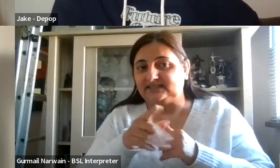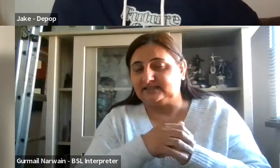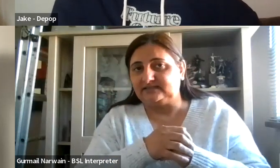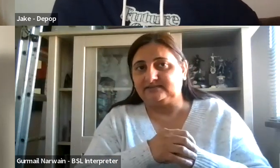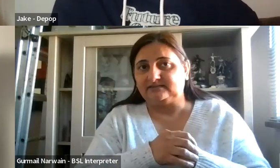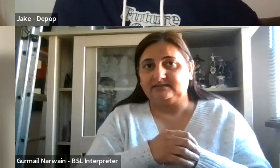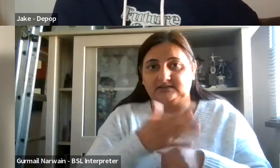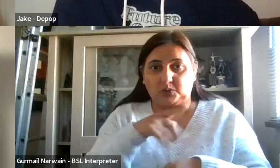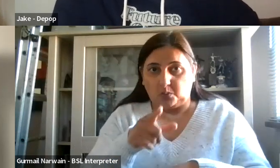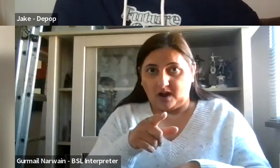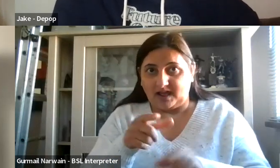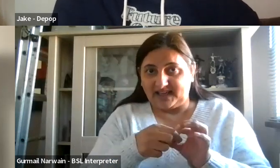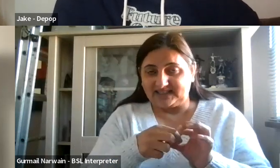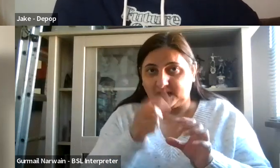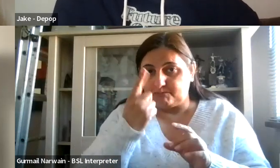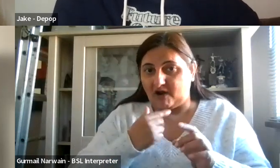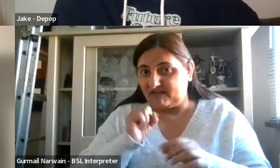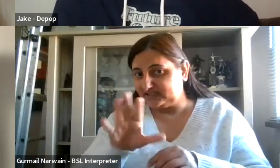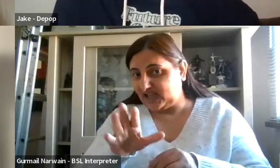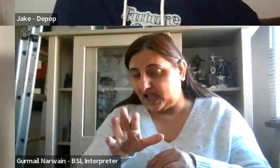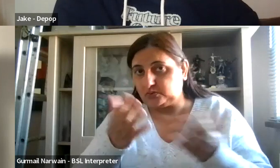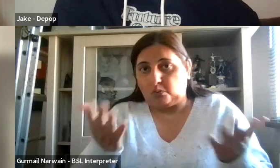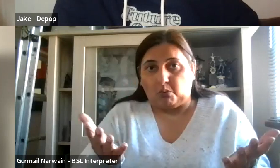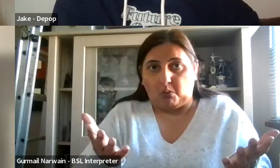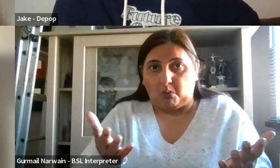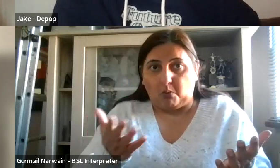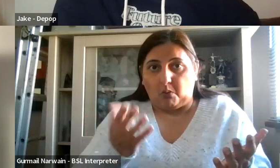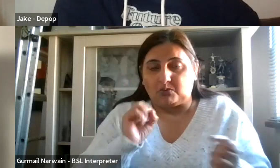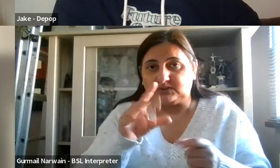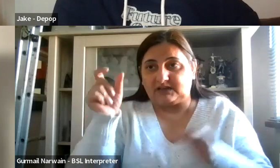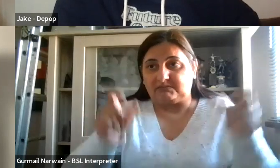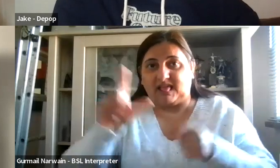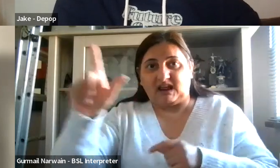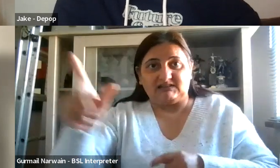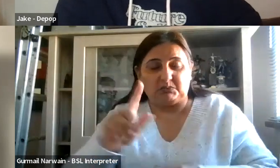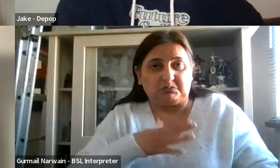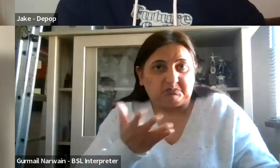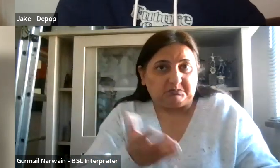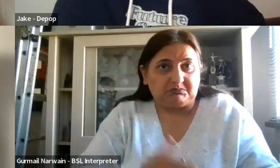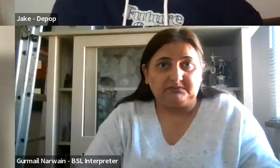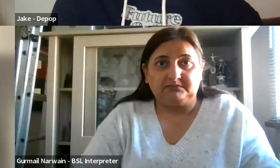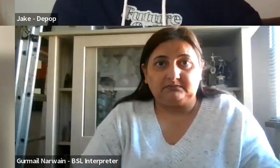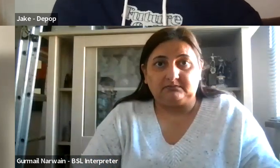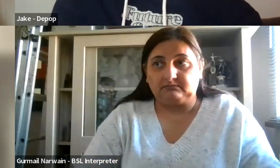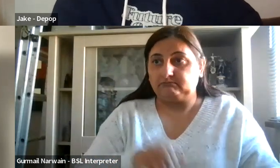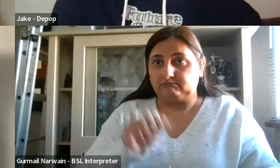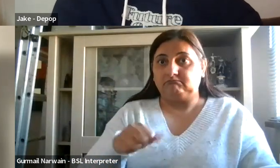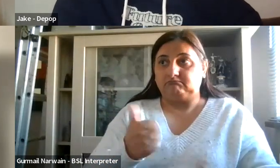I am sure people will look for you an LinkedIn. You want to pop your Linkedin profiles, or we could send those to participants later on. Linkedin. I don't know if they're not. You want to pop your Linkedin profiles or. I don't know if you want to pop the linked in profiles up. Absolutely.